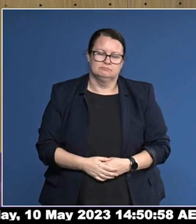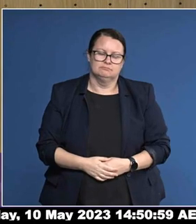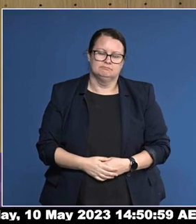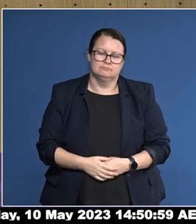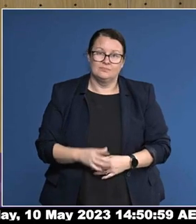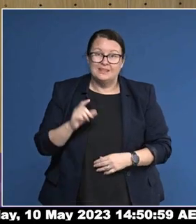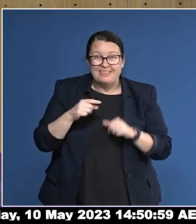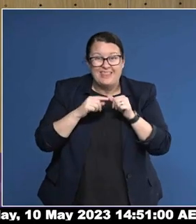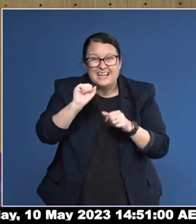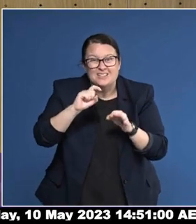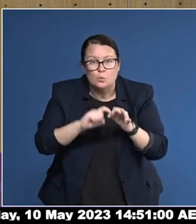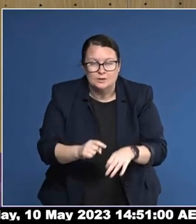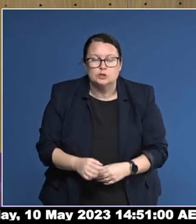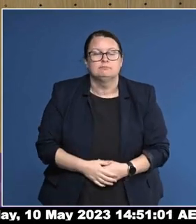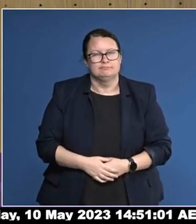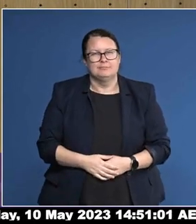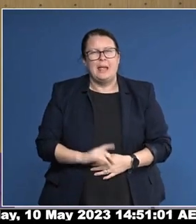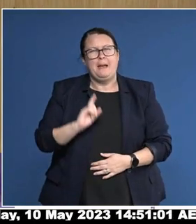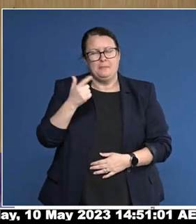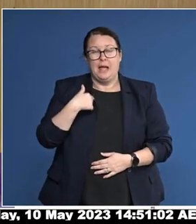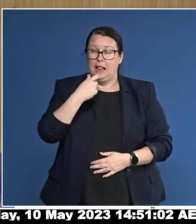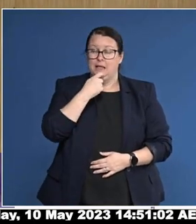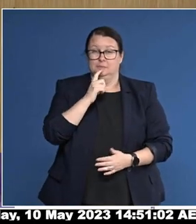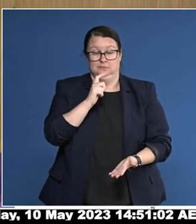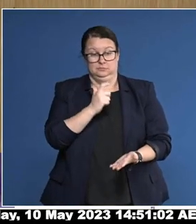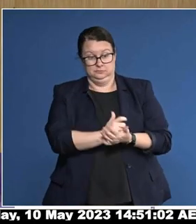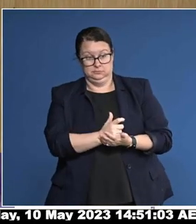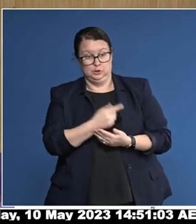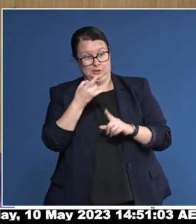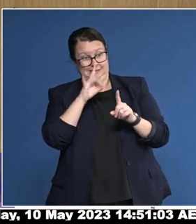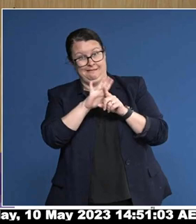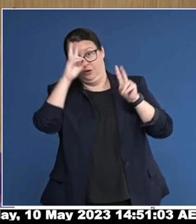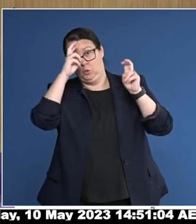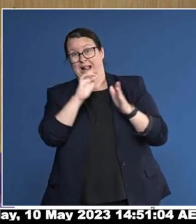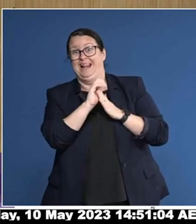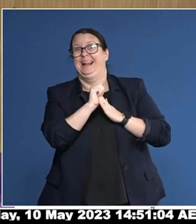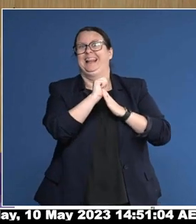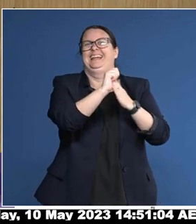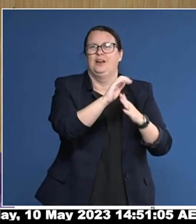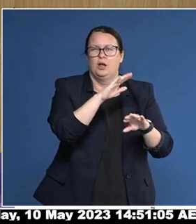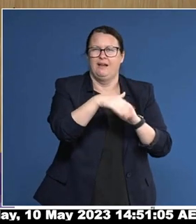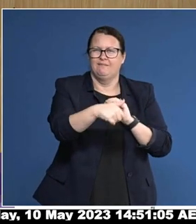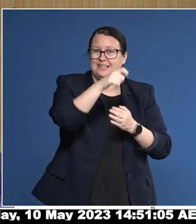as leaders in their departments, the acculturation of disability